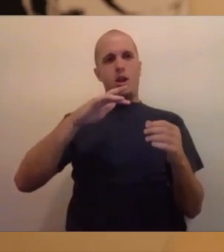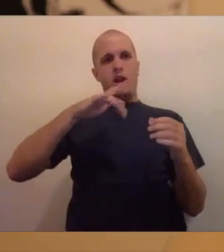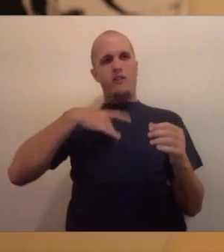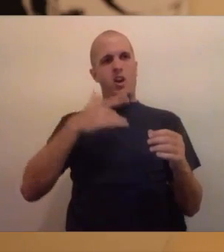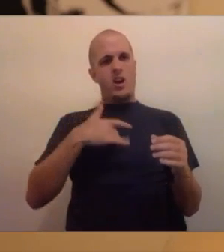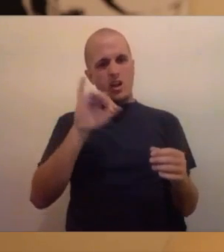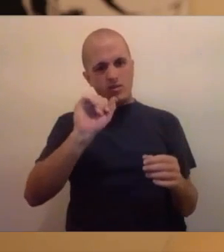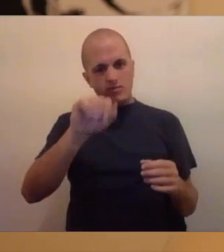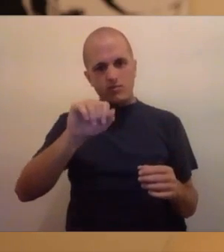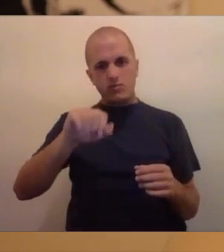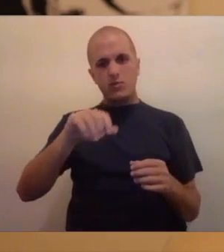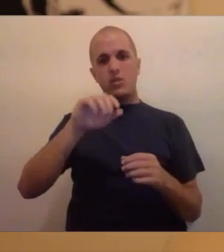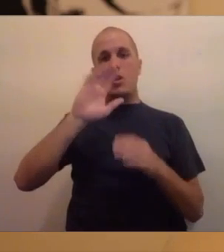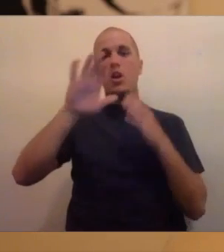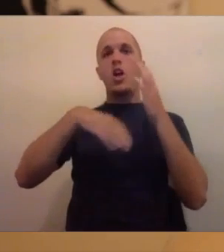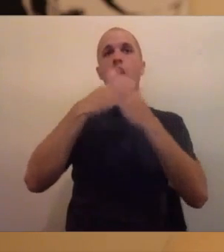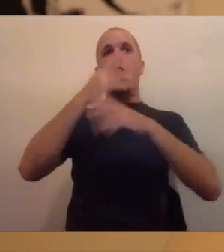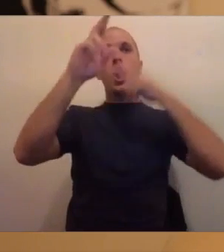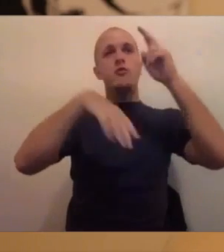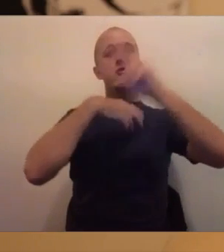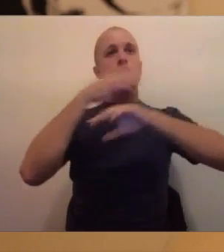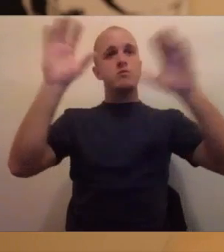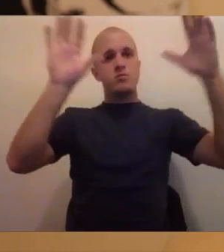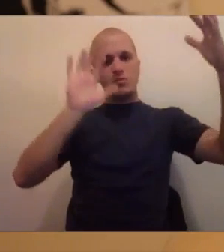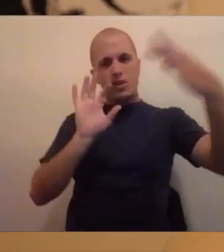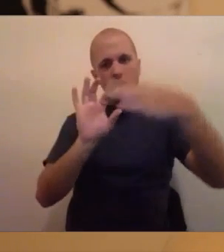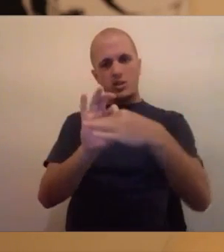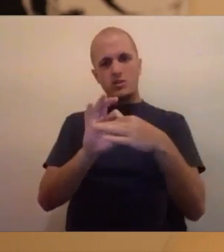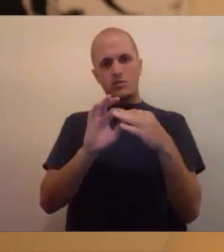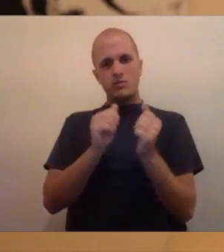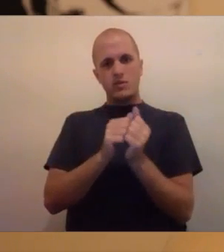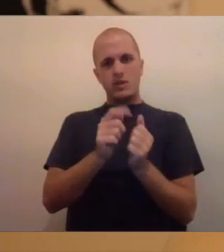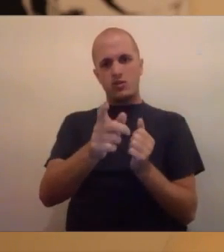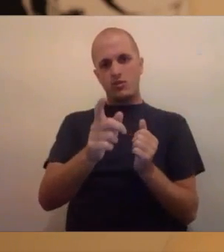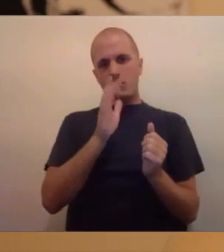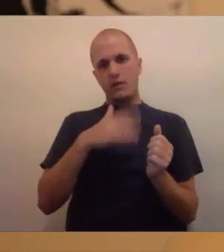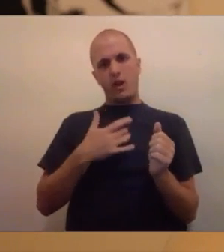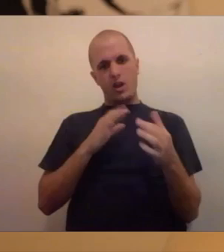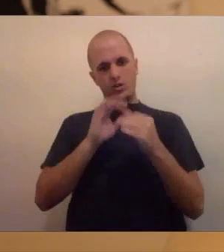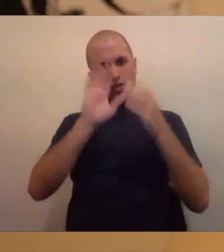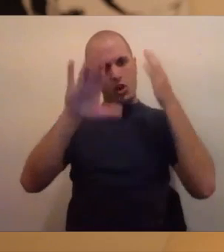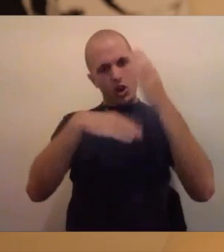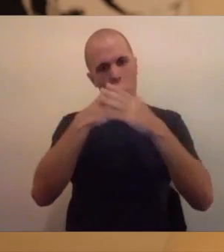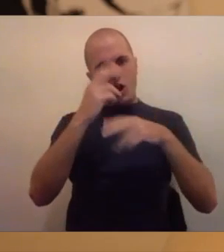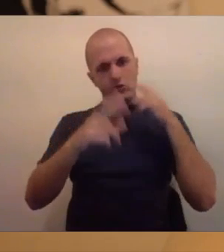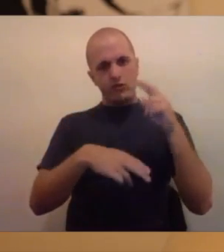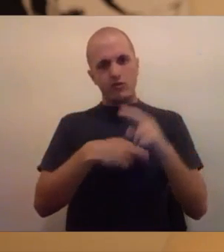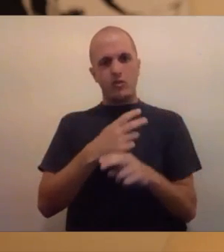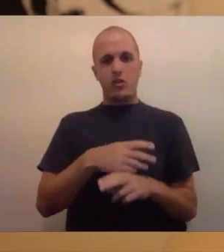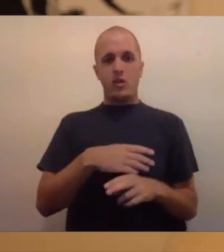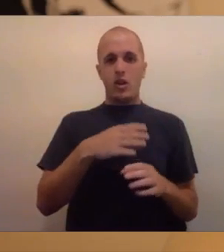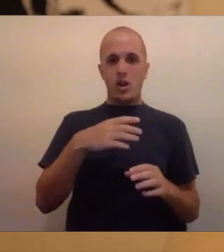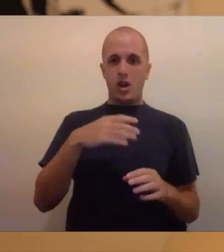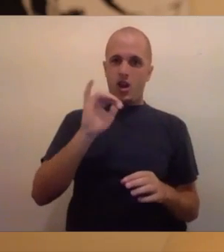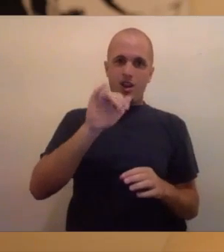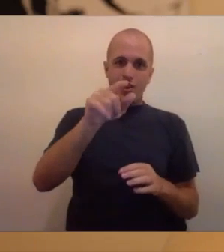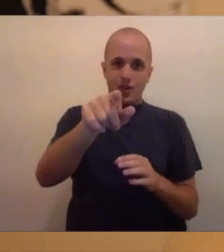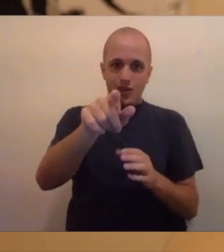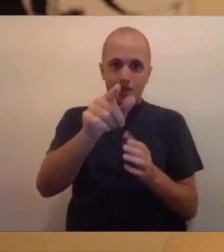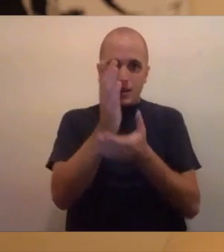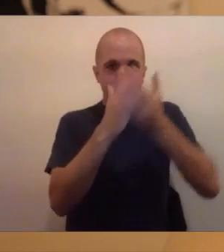All of nature, with everything. And you begin to think, 'the whole universe is like me.'